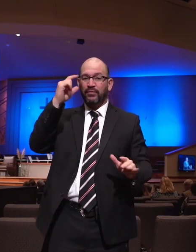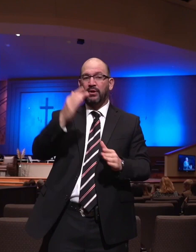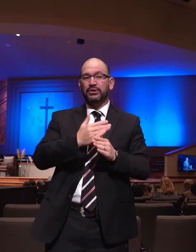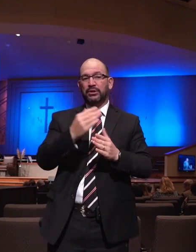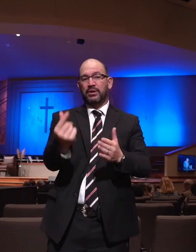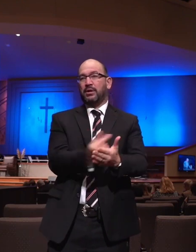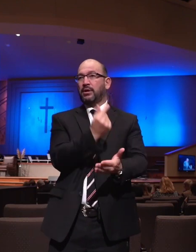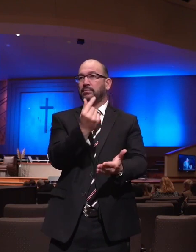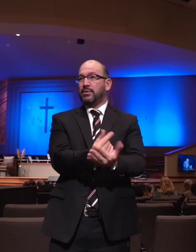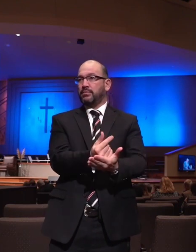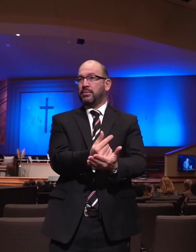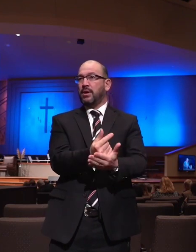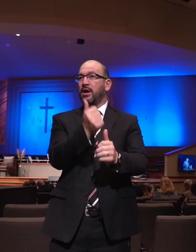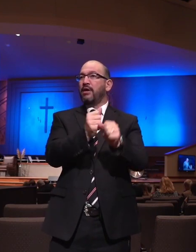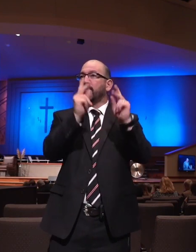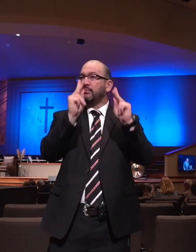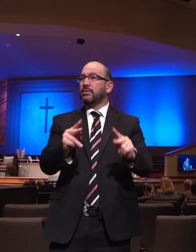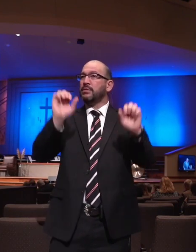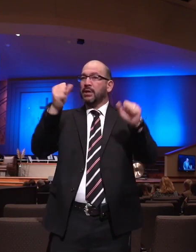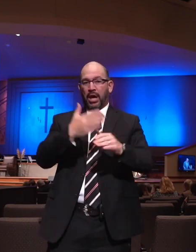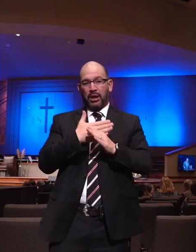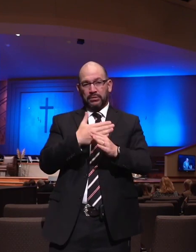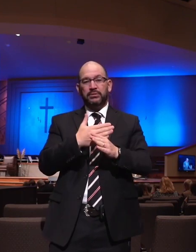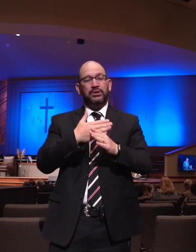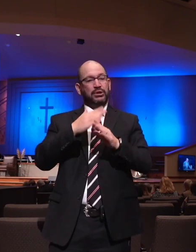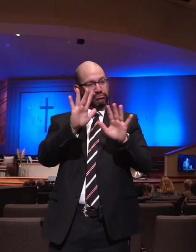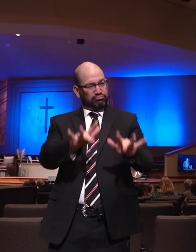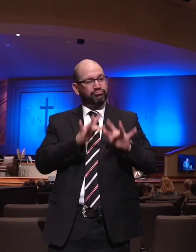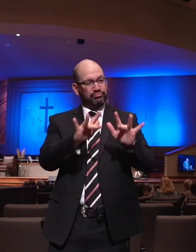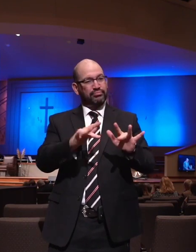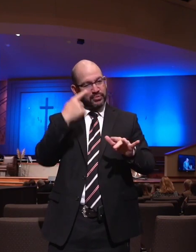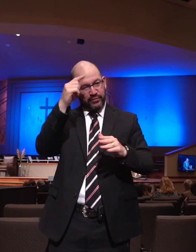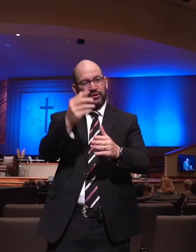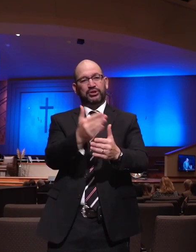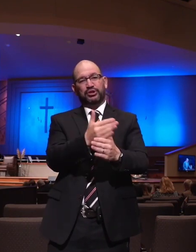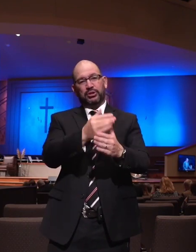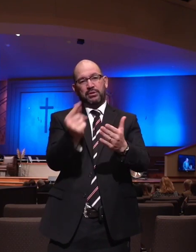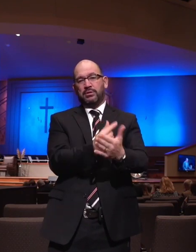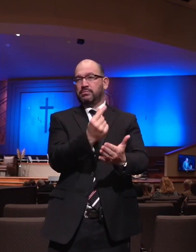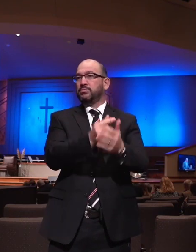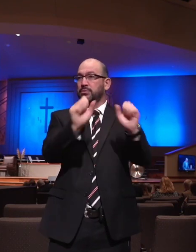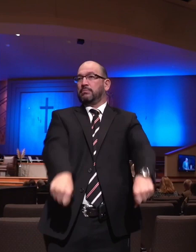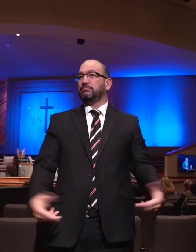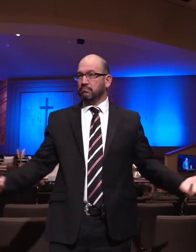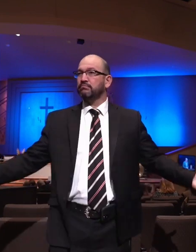everyone can care so they can share